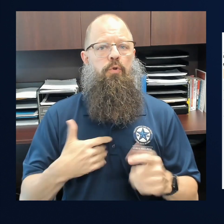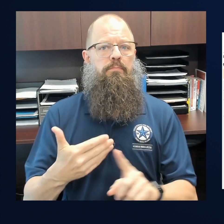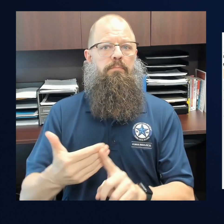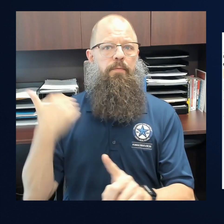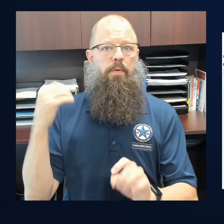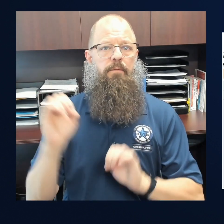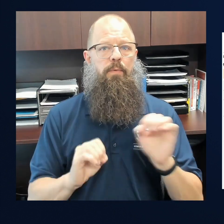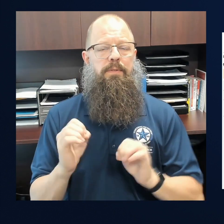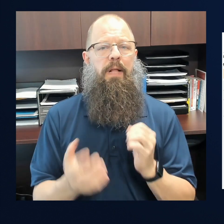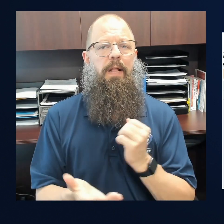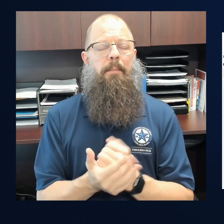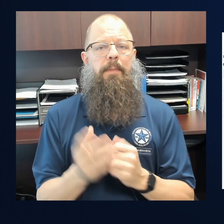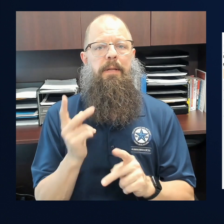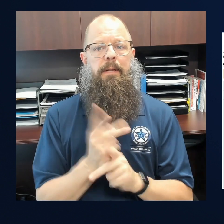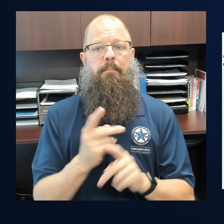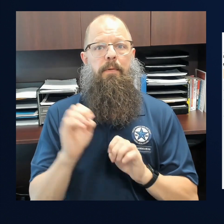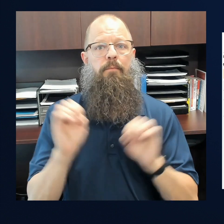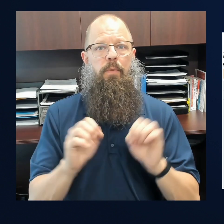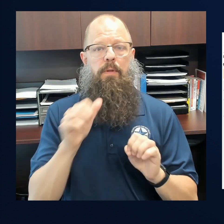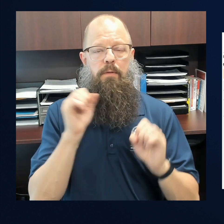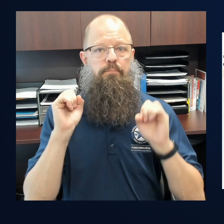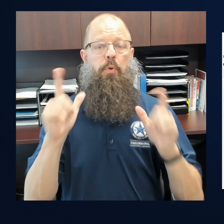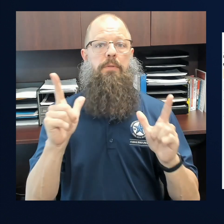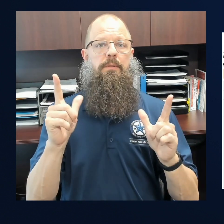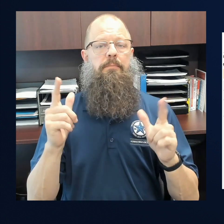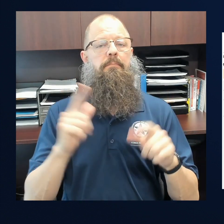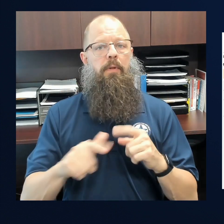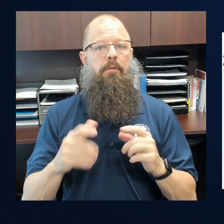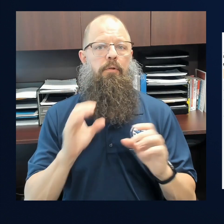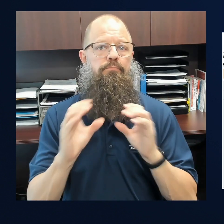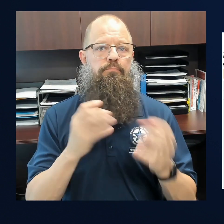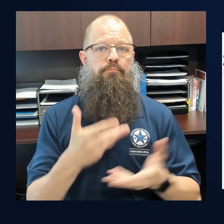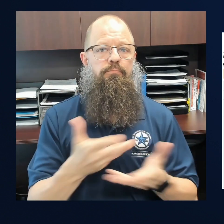That way you can make sure the employee is aware of any concerns prior to the final evaluation so